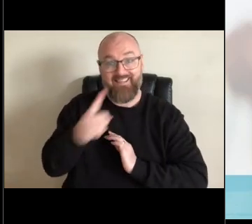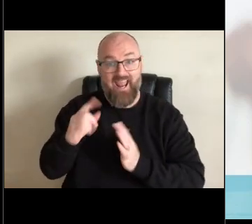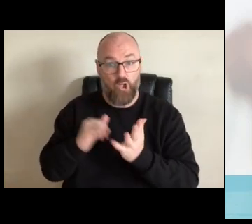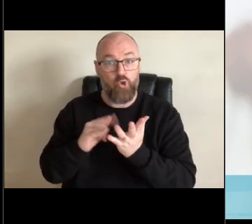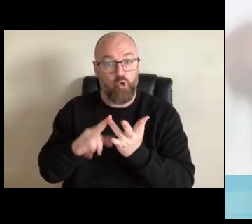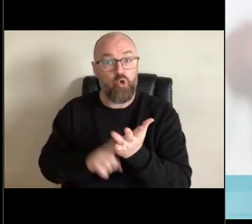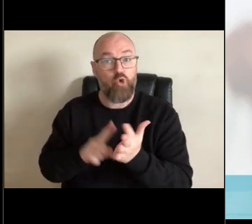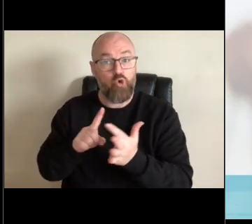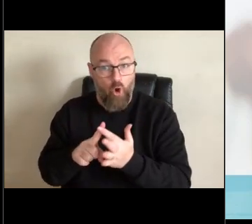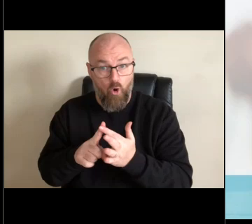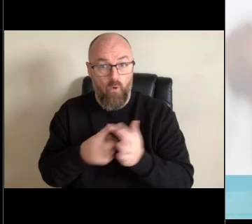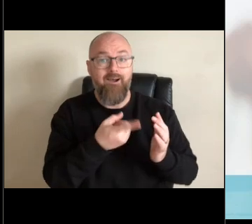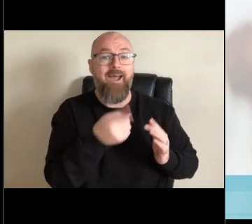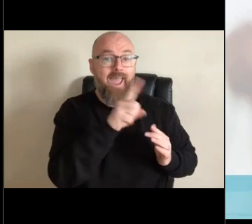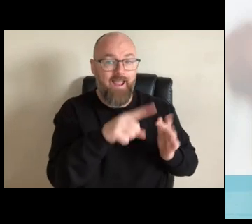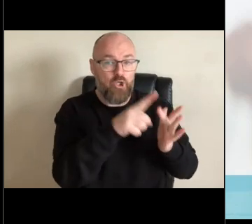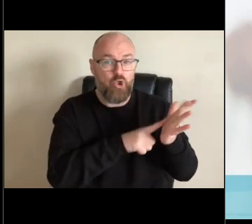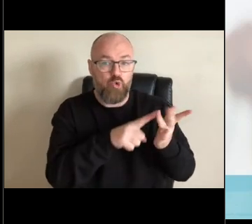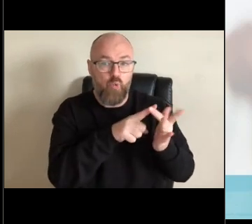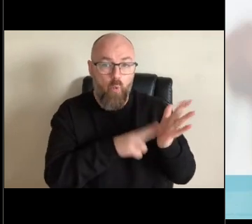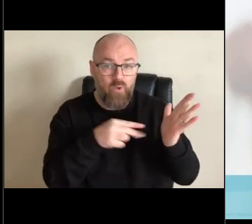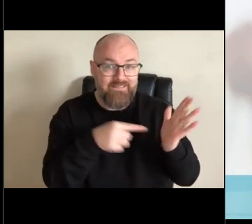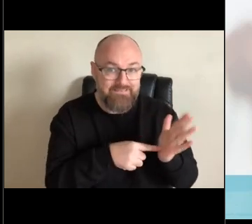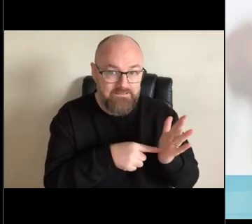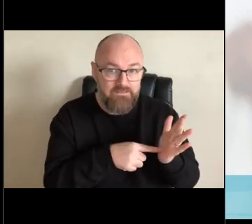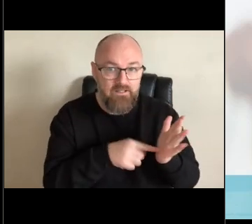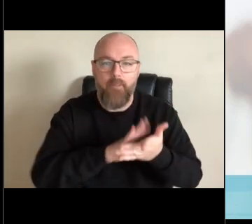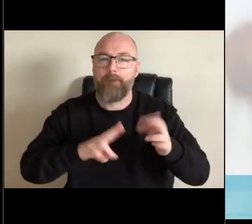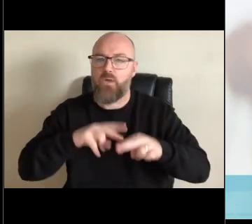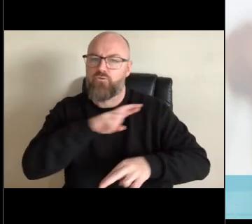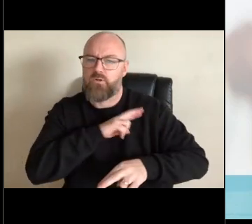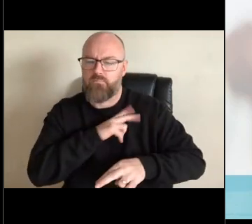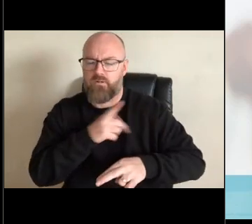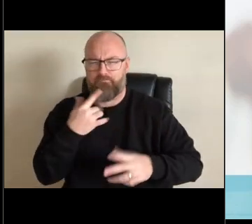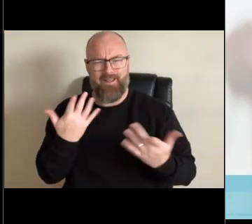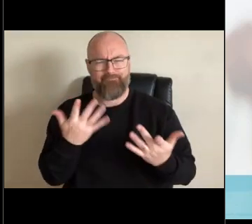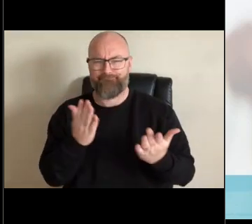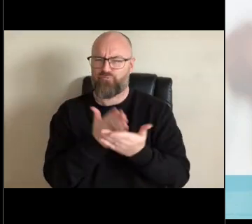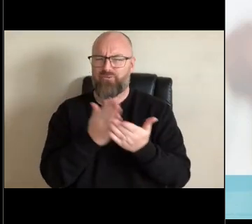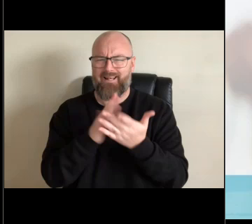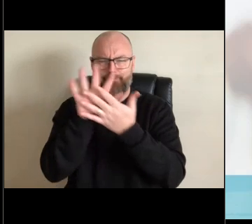parental responsibility but it's not very clear whether or not that will be where the court lands